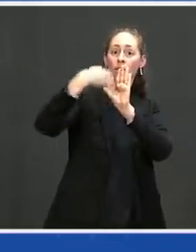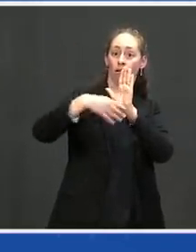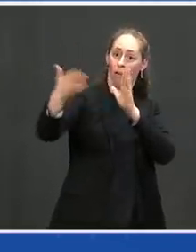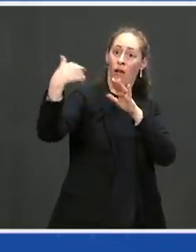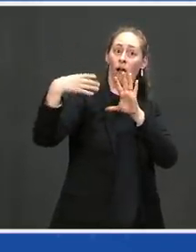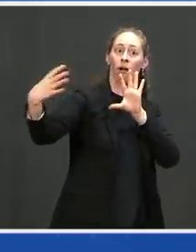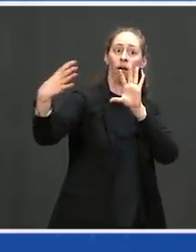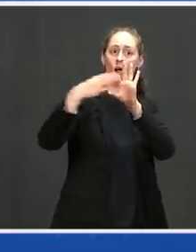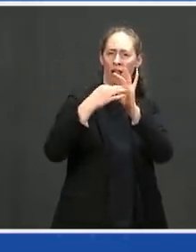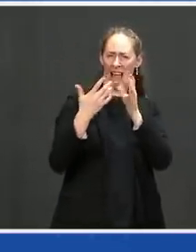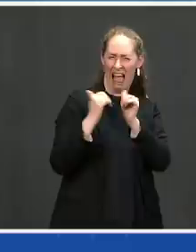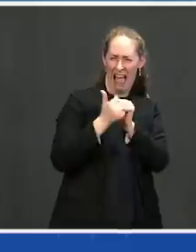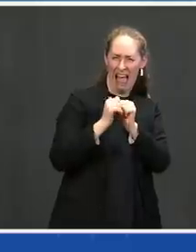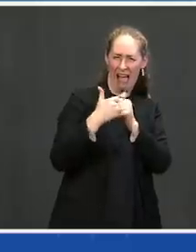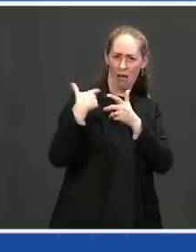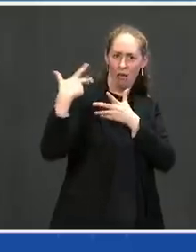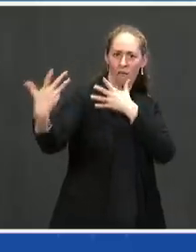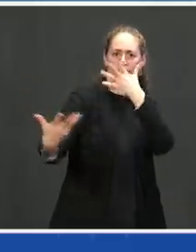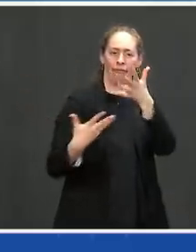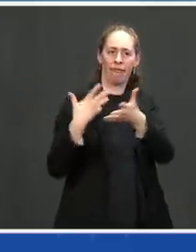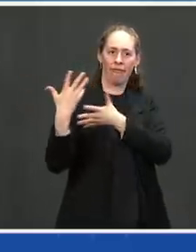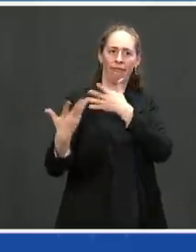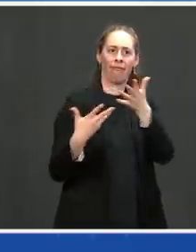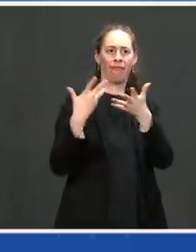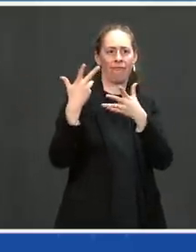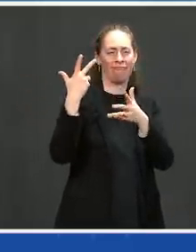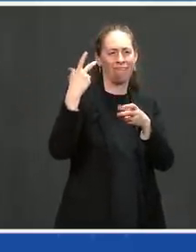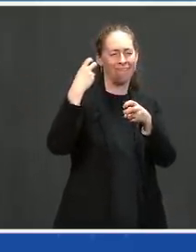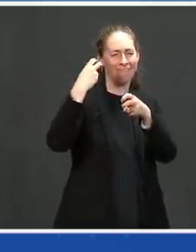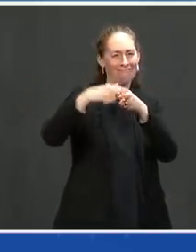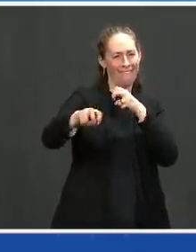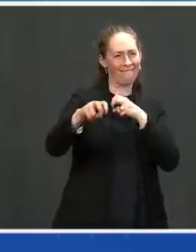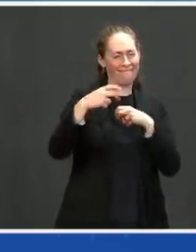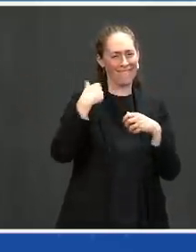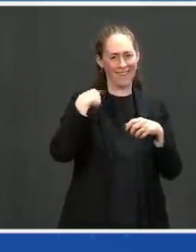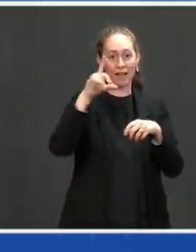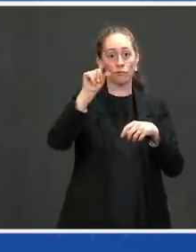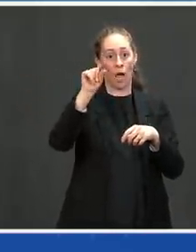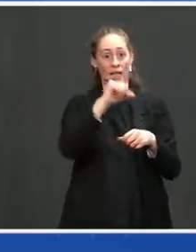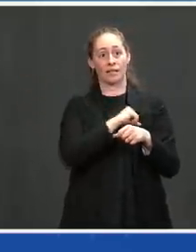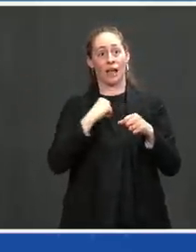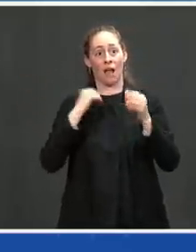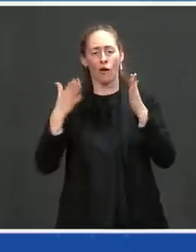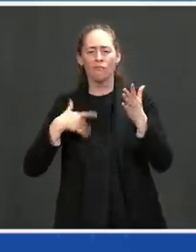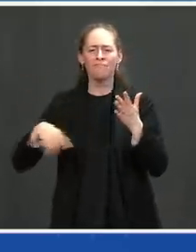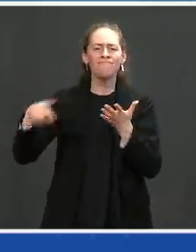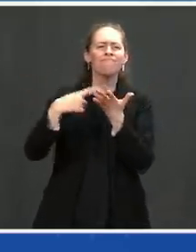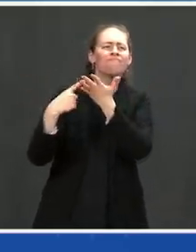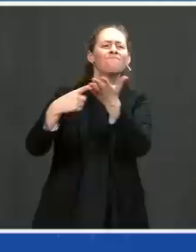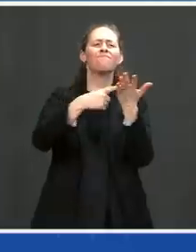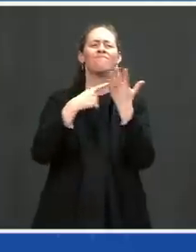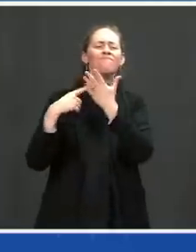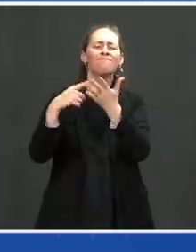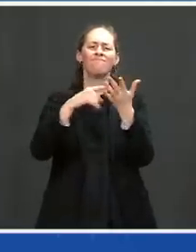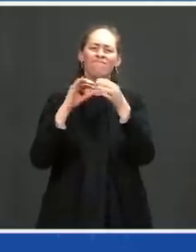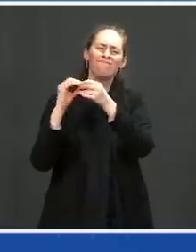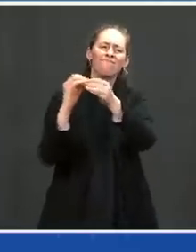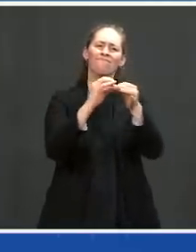of 20 members of the Senate right now and House on how we reestablish our ability to make computer chips